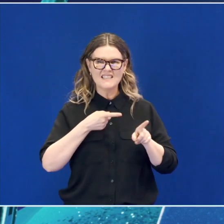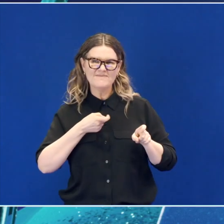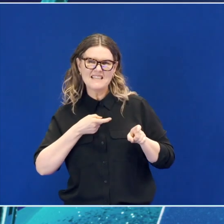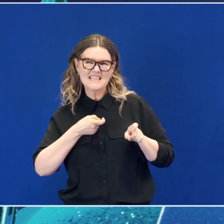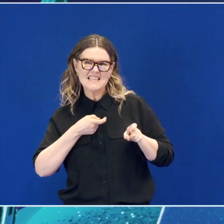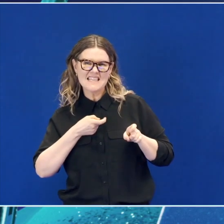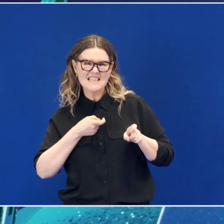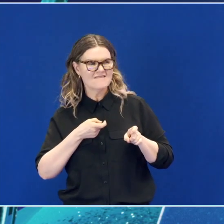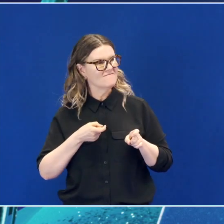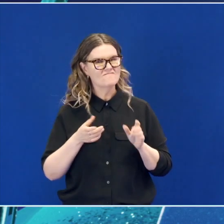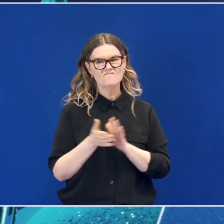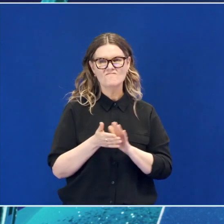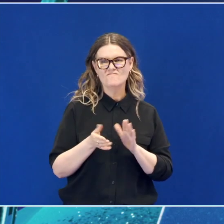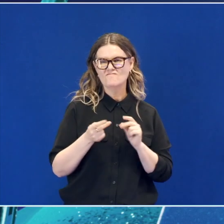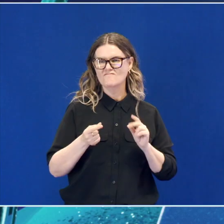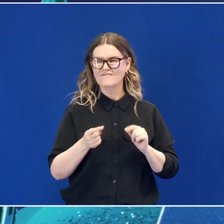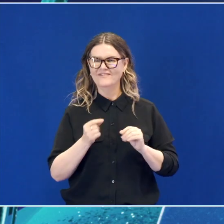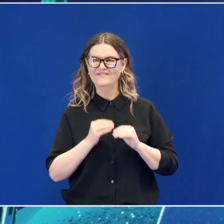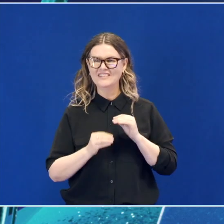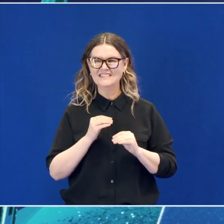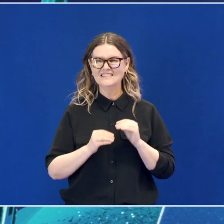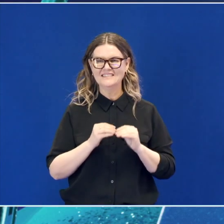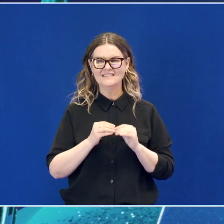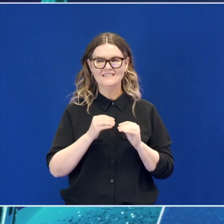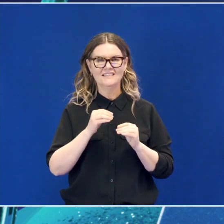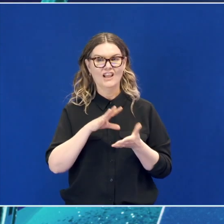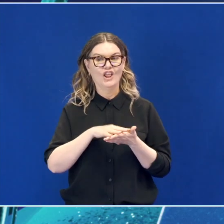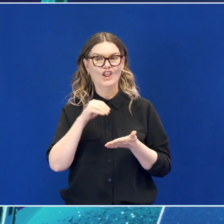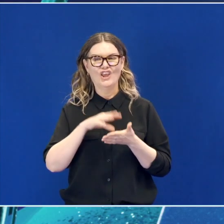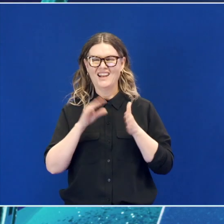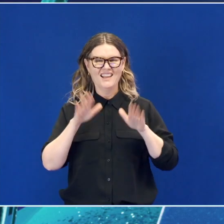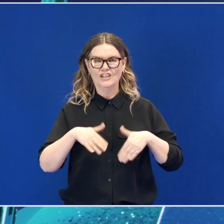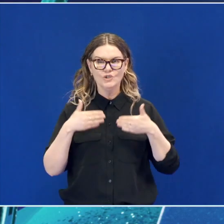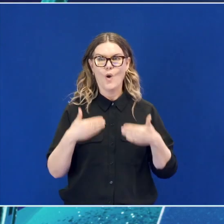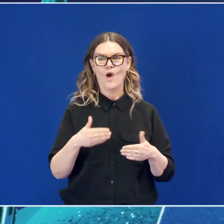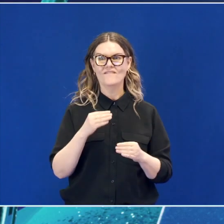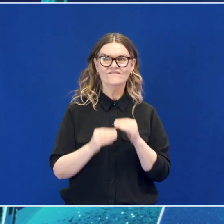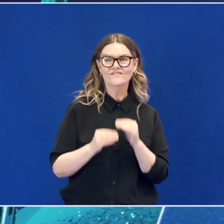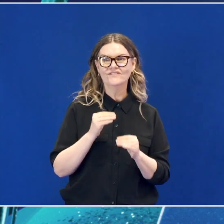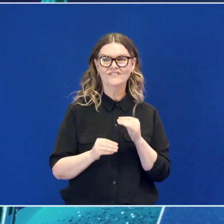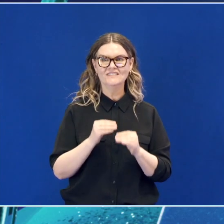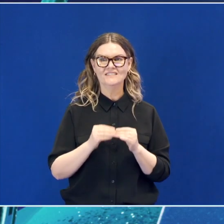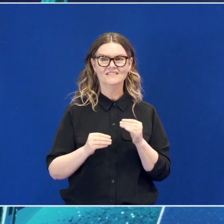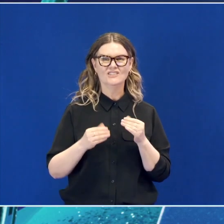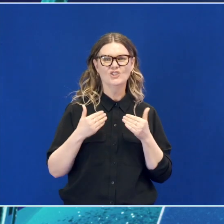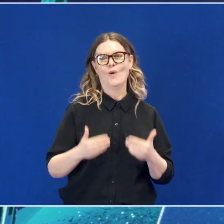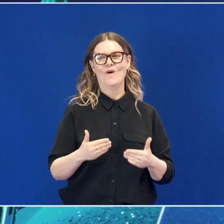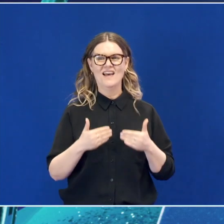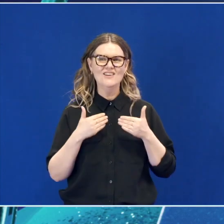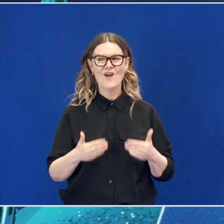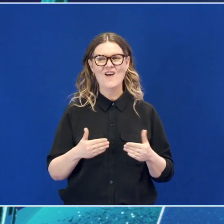Like that's the response, "Oh, you found these things, okay fix them," becomes the challenge, so --